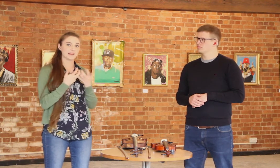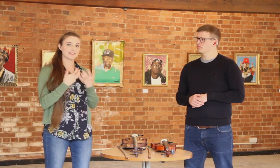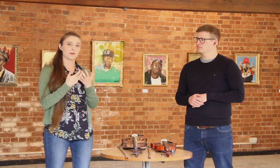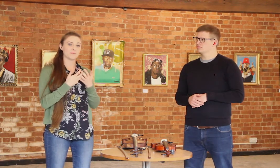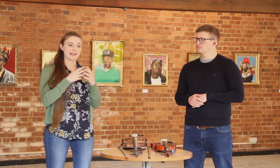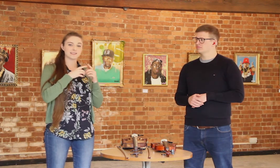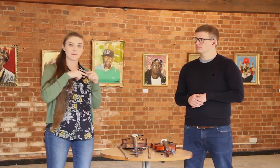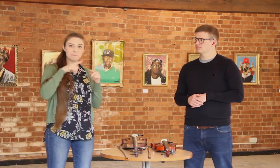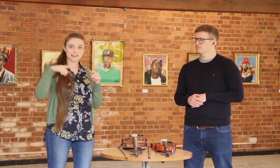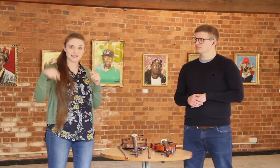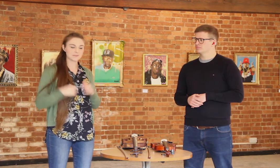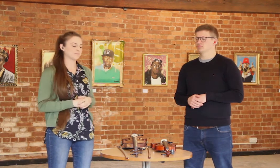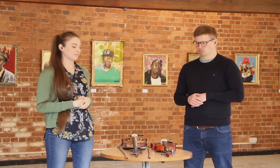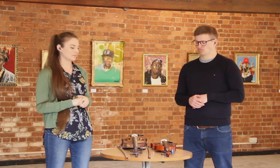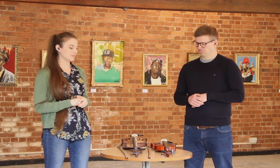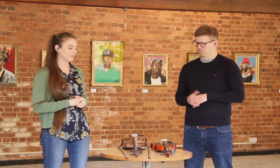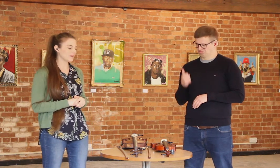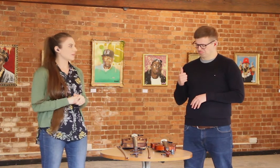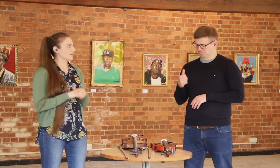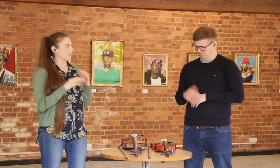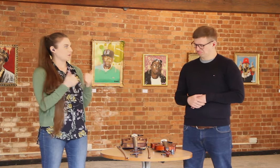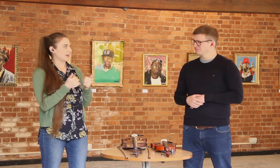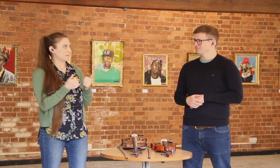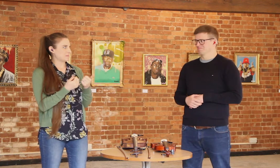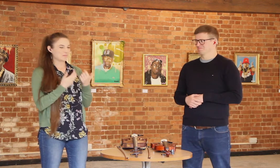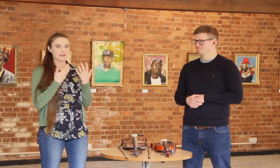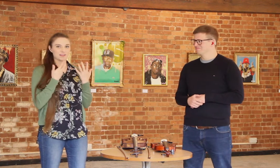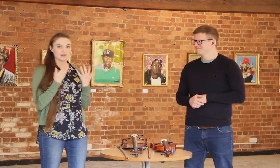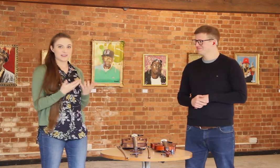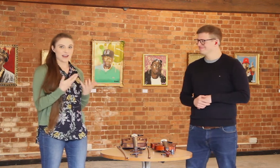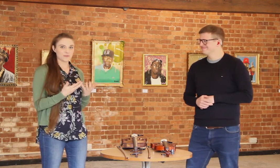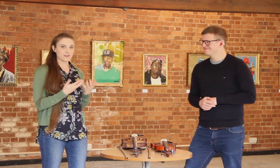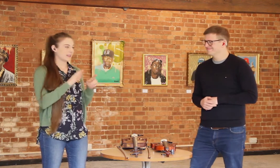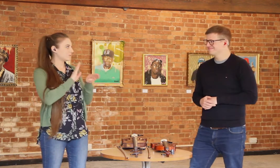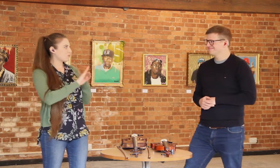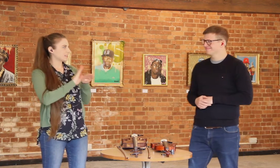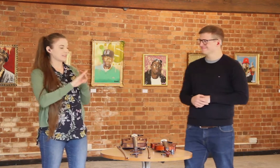And that’s how it makes a melody E: OK, so now, let’s practise it